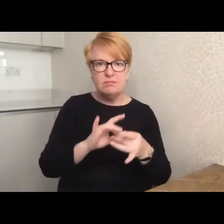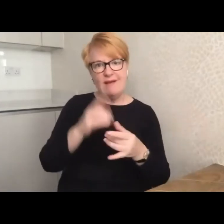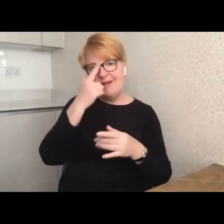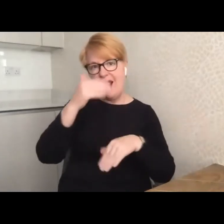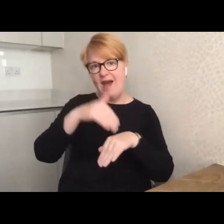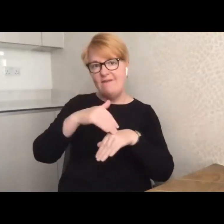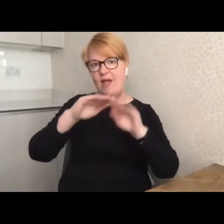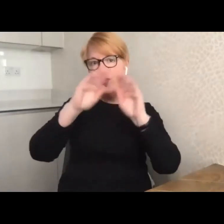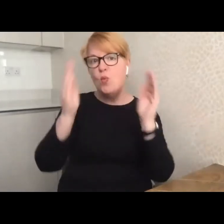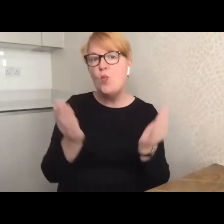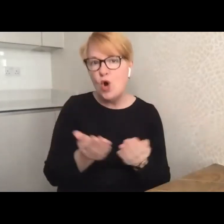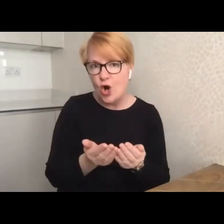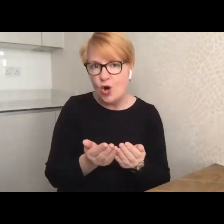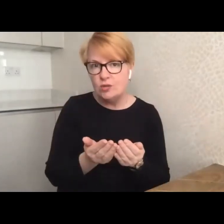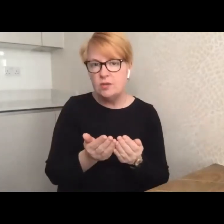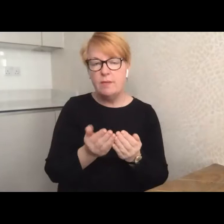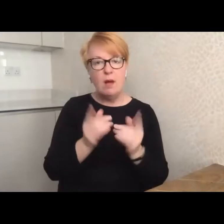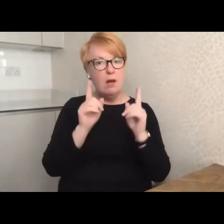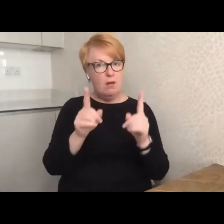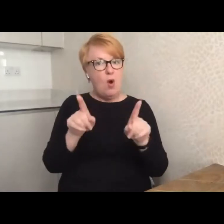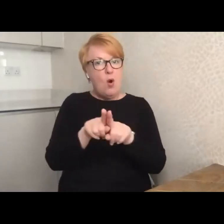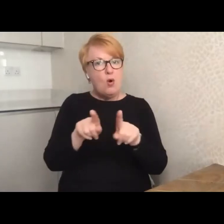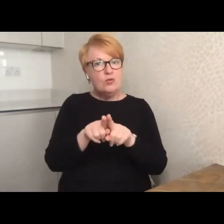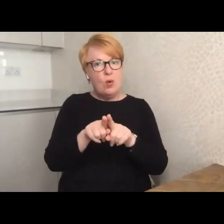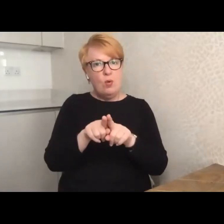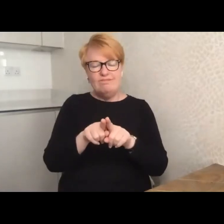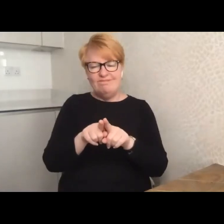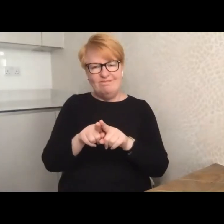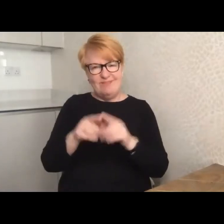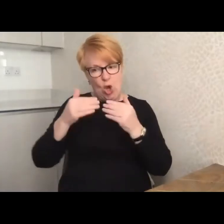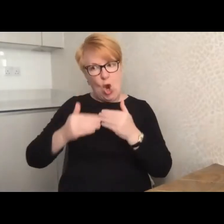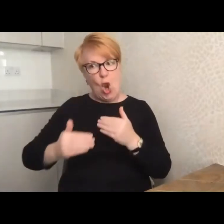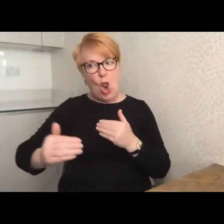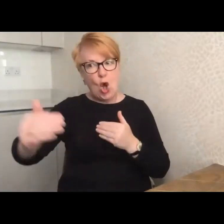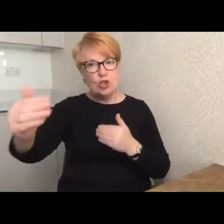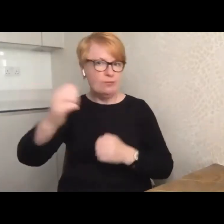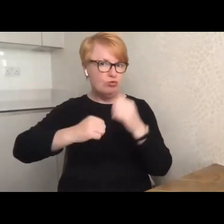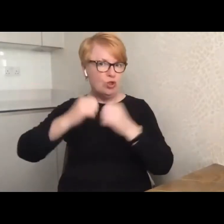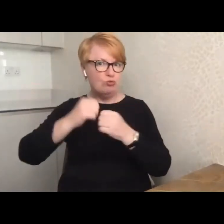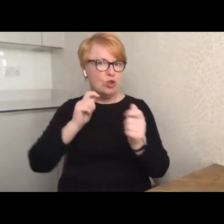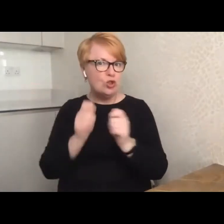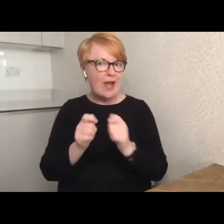And obviously, the long-term structural change layer is the hardest to realise. Or maybe it's not, maybe it's not actually maybe it's the easiest and